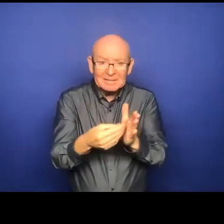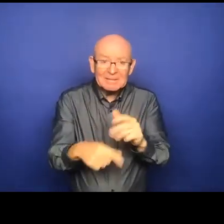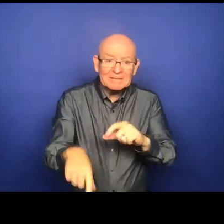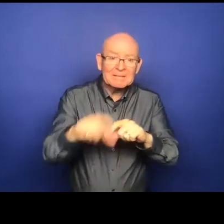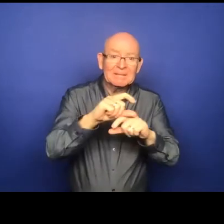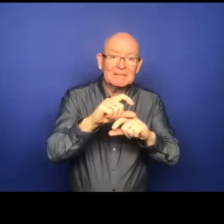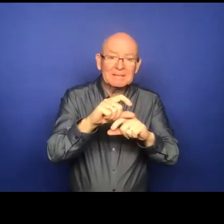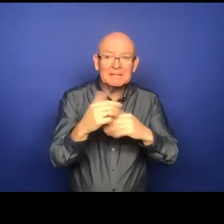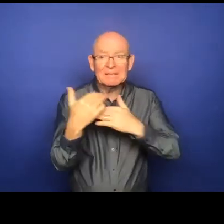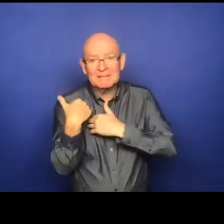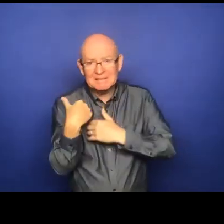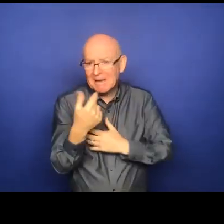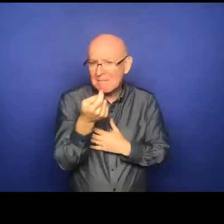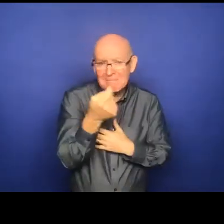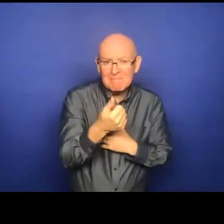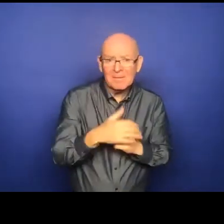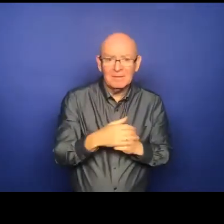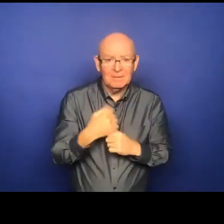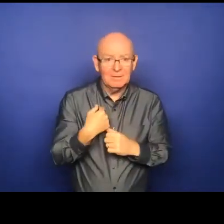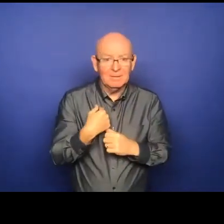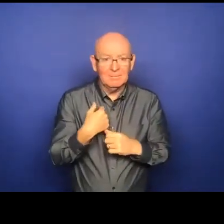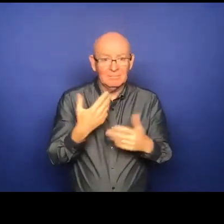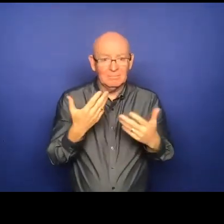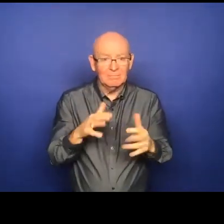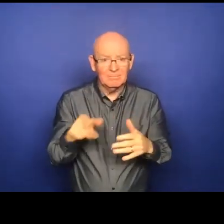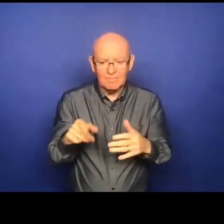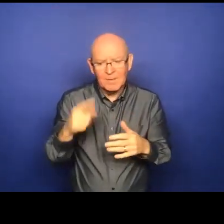, if these data collections do not